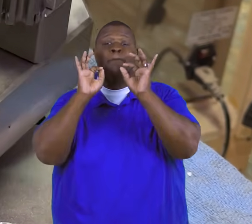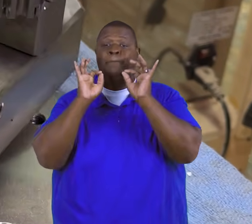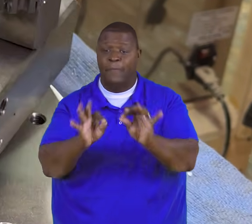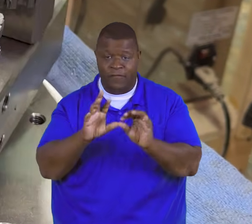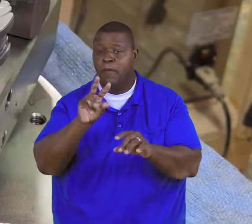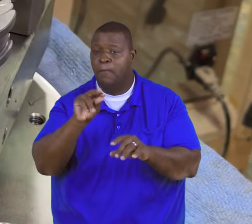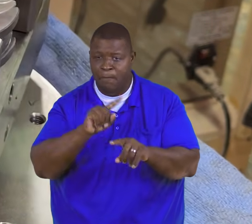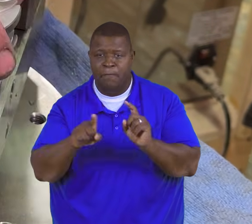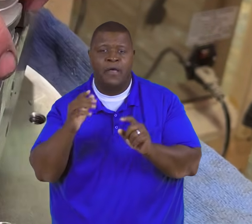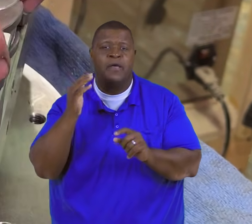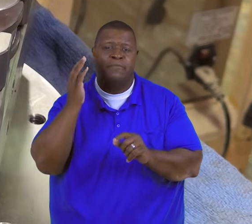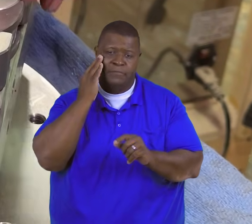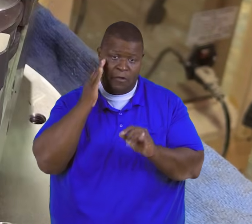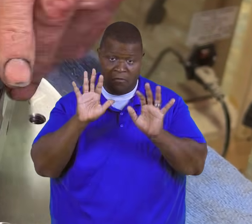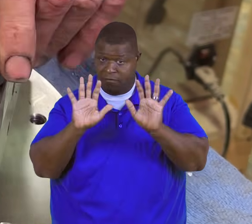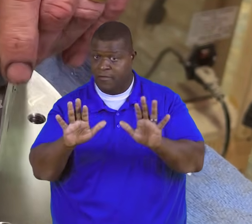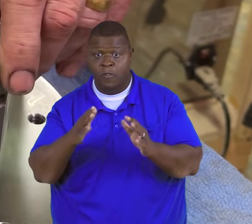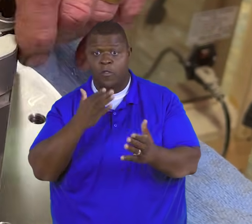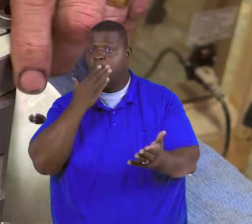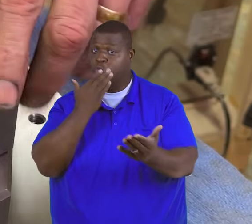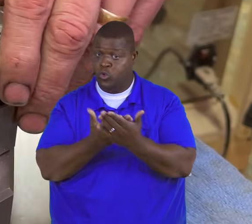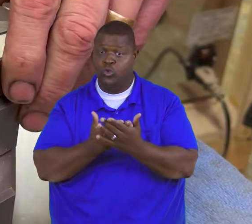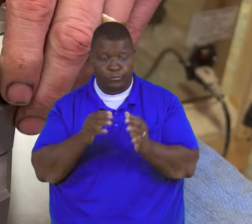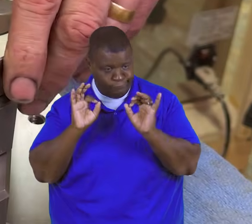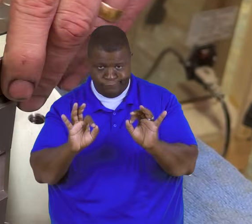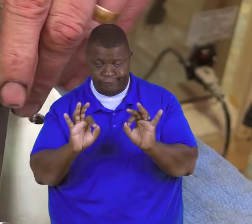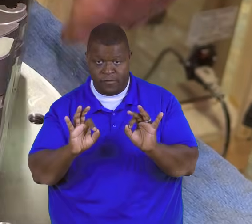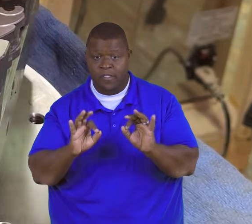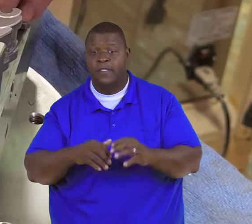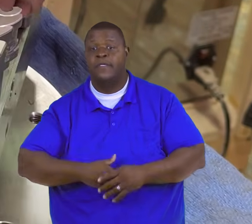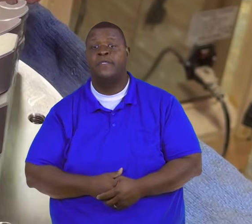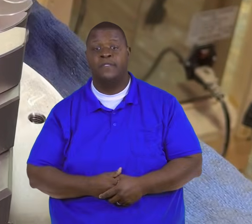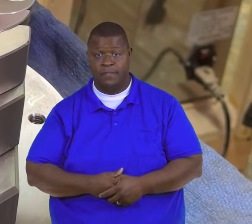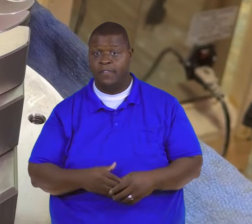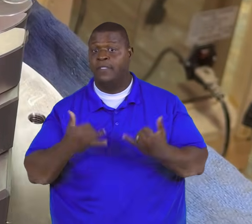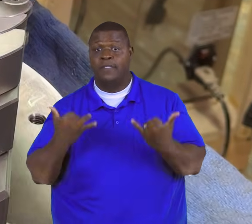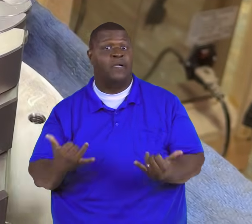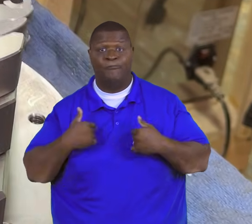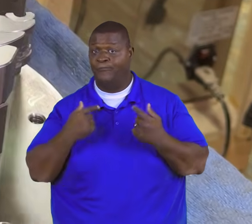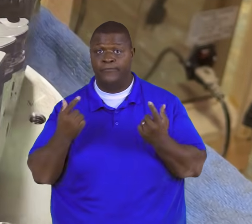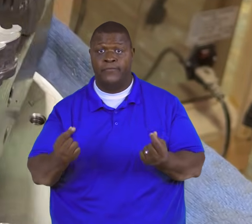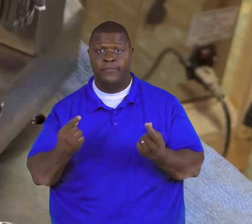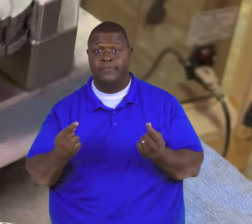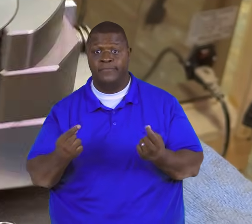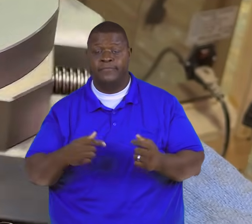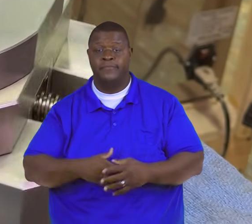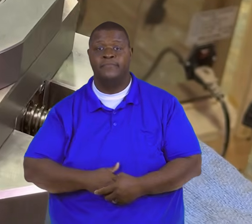These aren't perfect, these little doodads out here, but they are good enough. Okay, so now what I wanna do is,